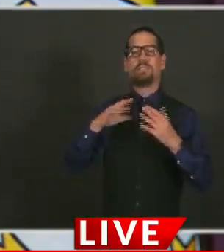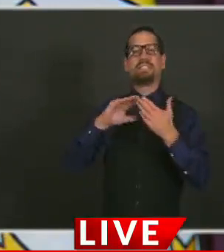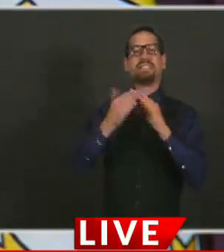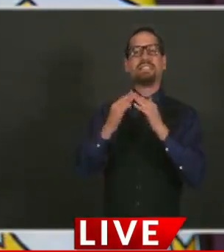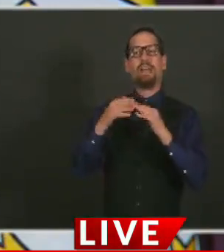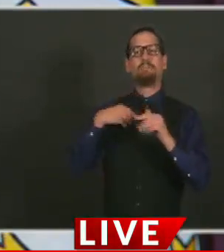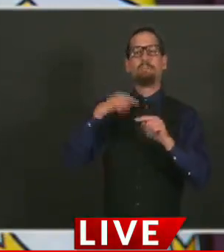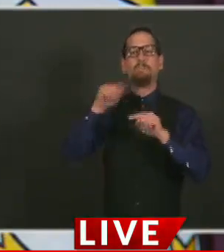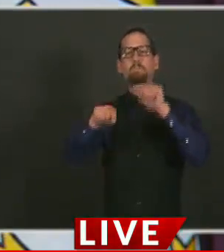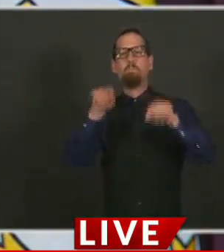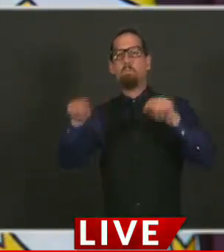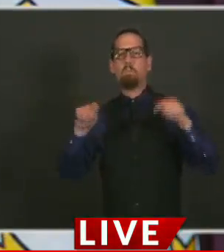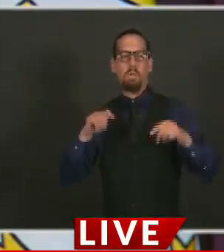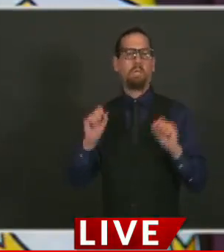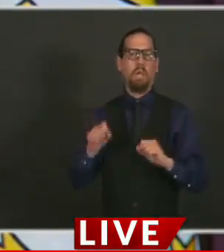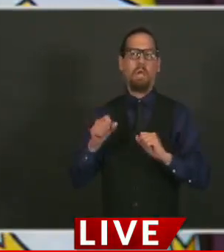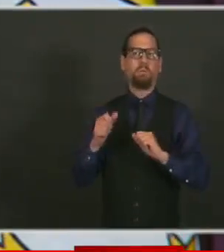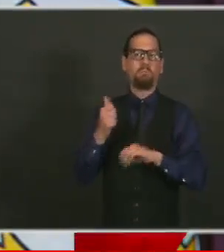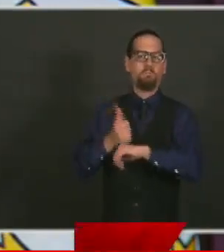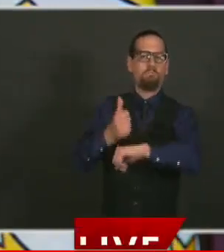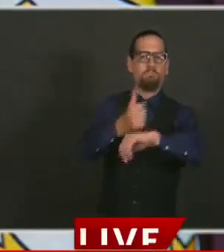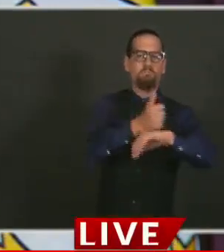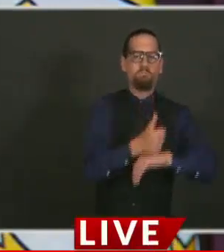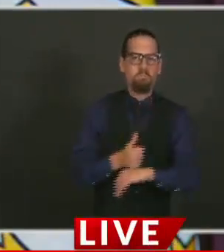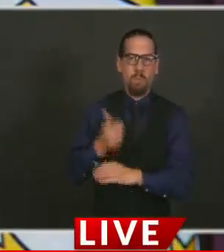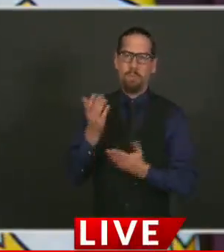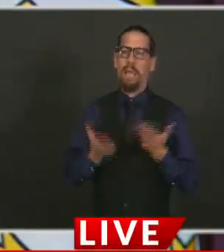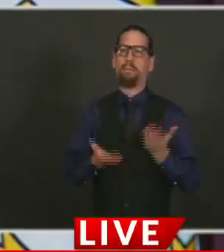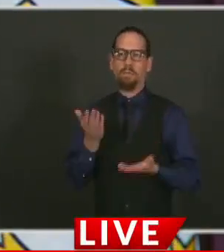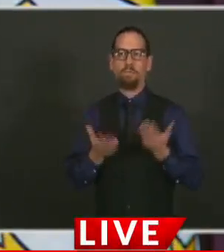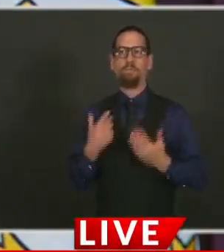IT. I SHOULD TELL YOU, THIS IS REAL